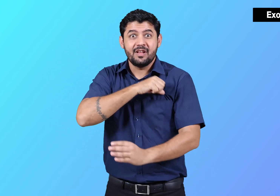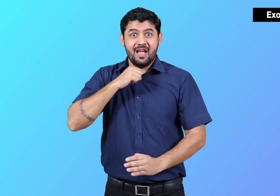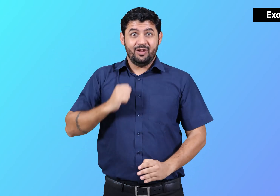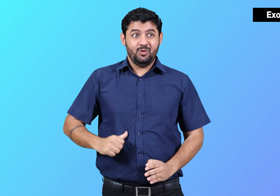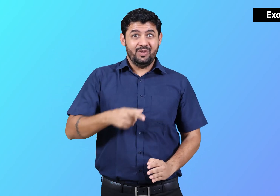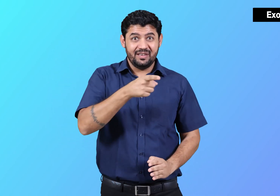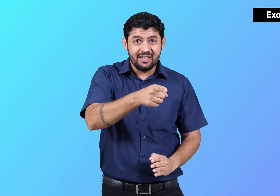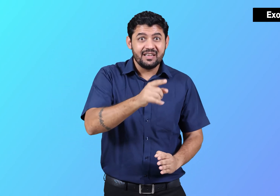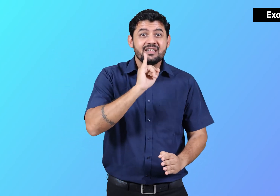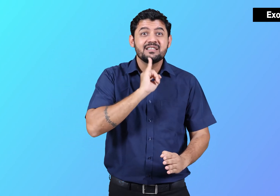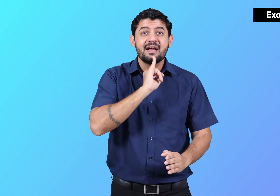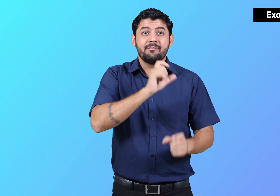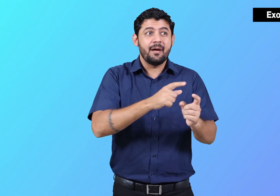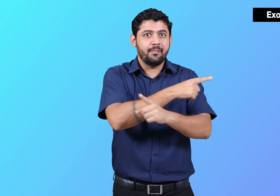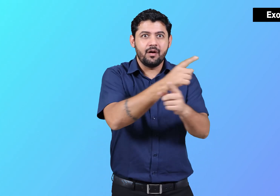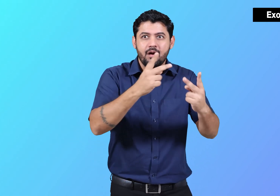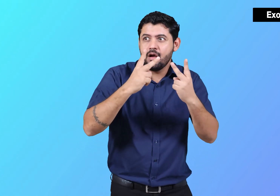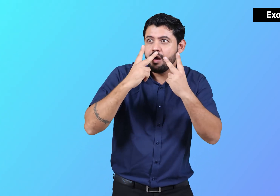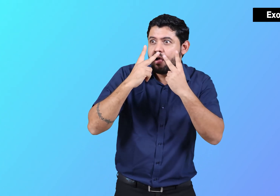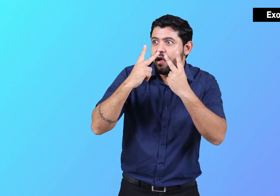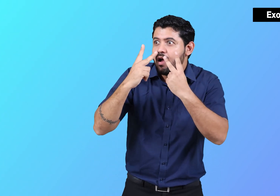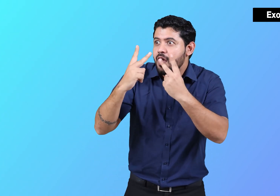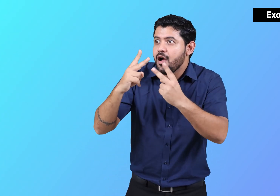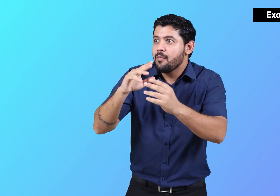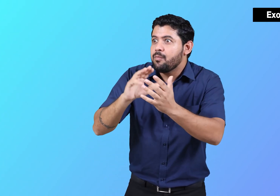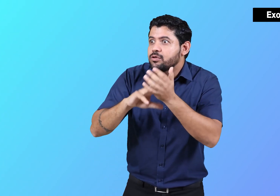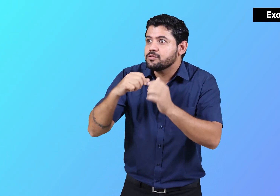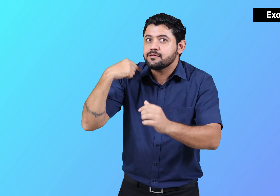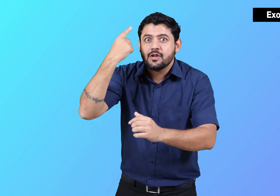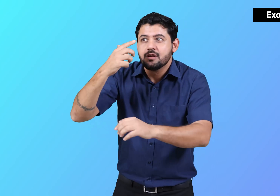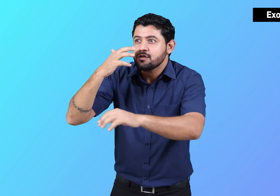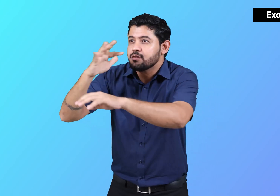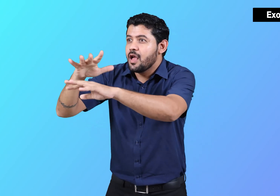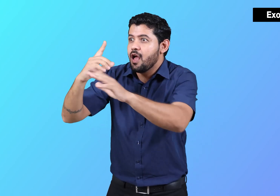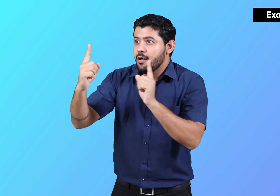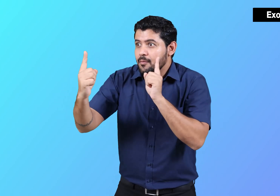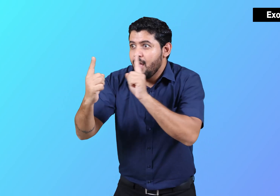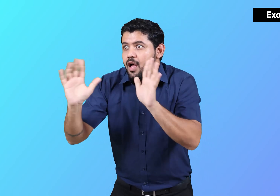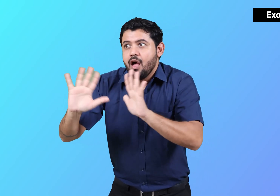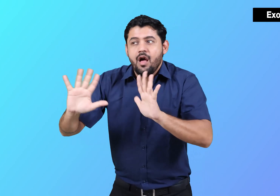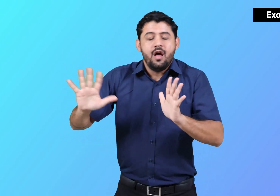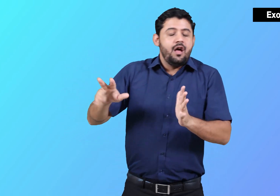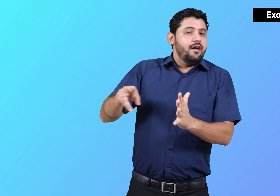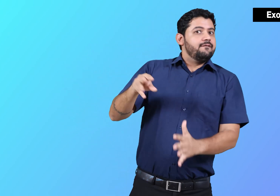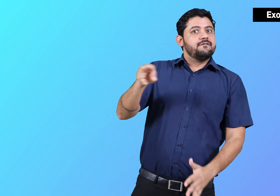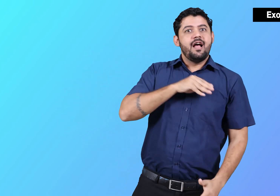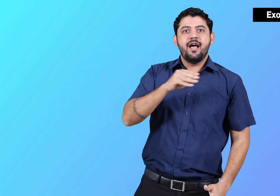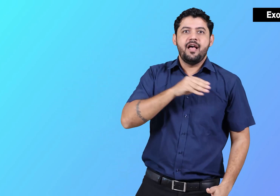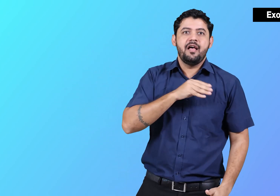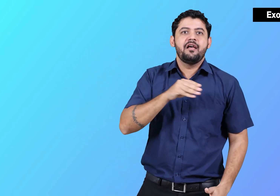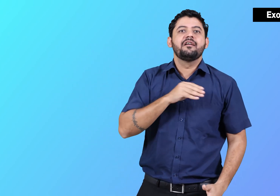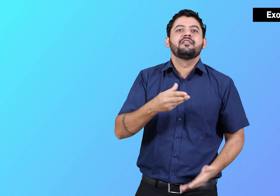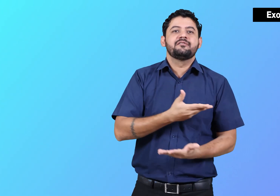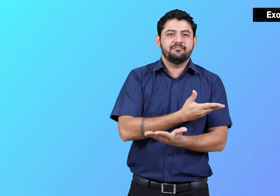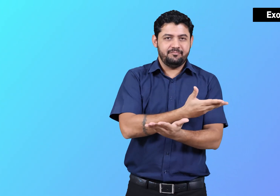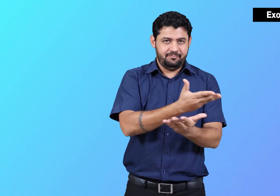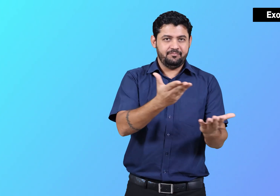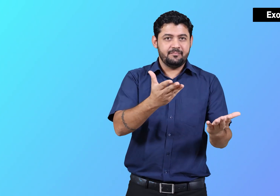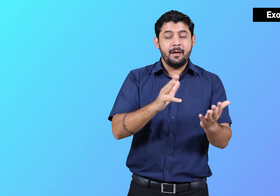Aaron and all the people of Israel saw that Moses’ face was shining bright. So they were afraid to go near him.